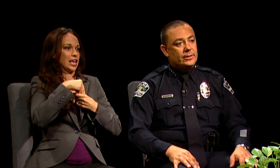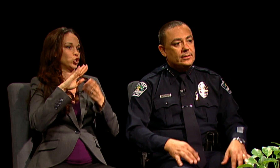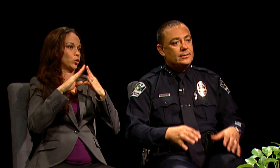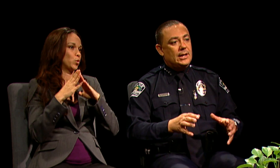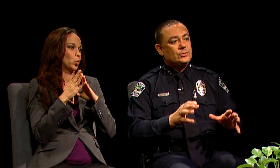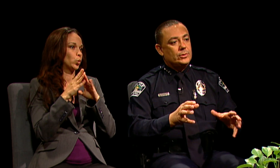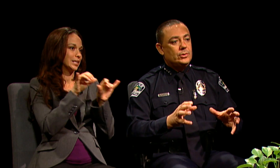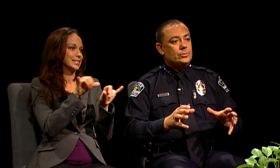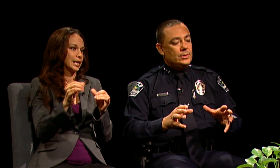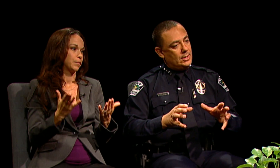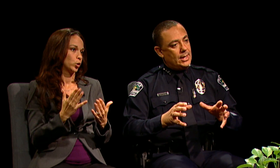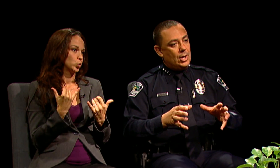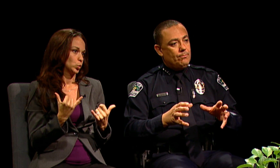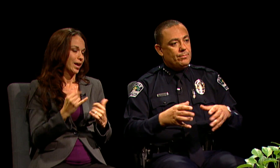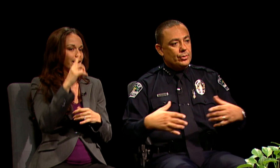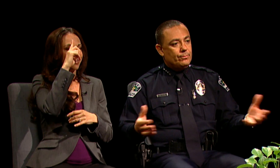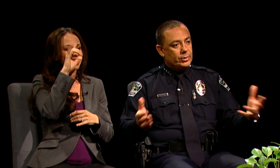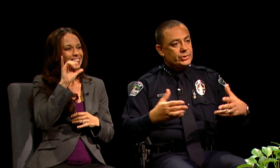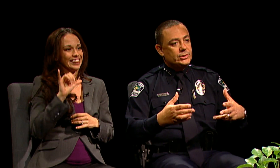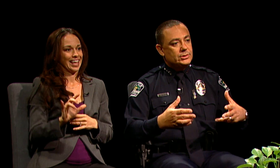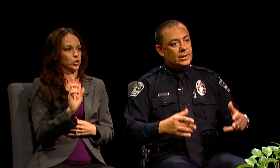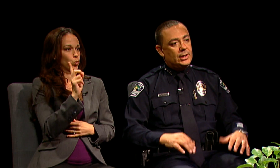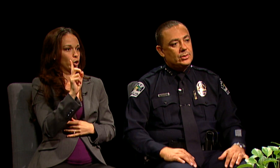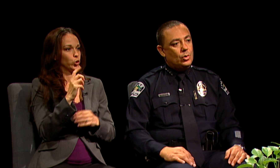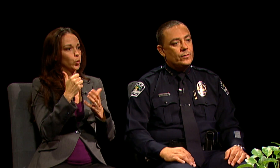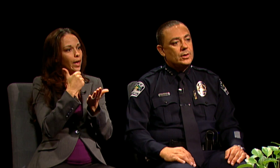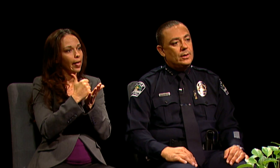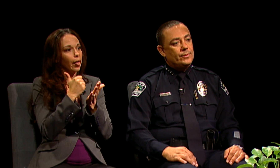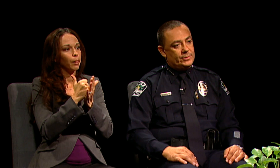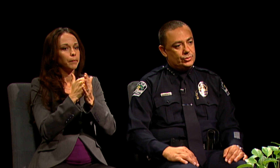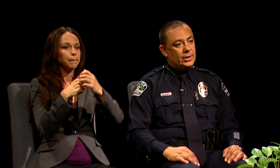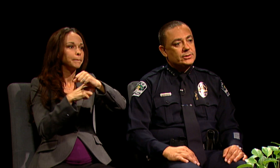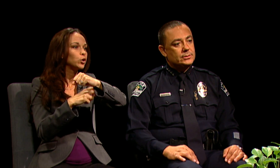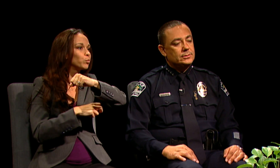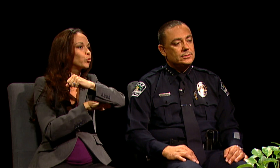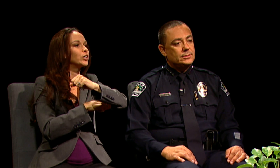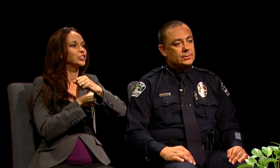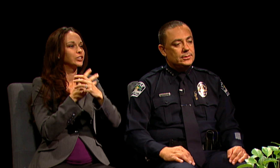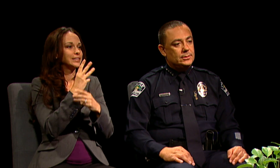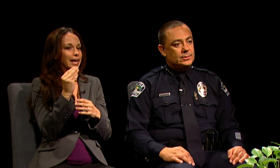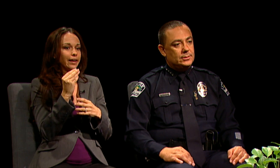I THINK THAT'S THAT WHERE YOU HELP BUILD BRIDGES AND OVERCOME THE MISTRUST.